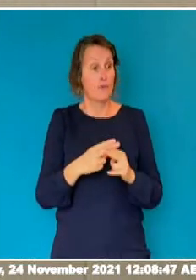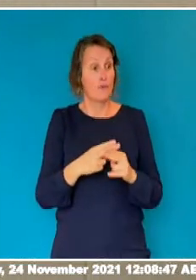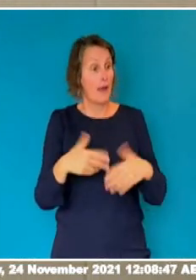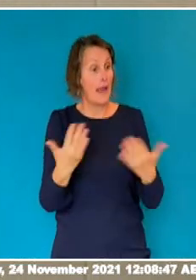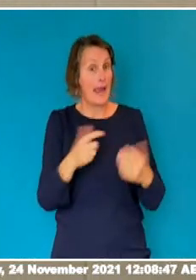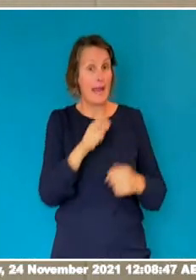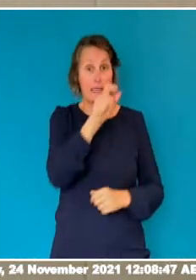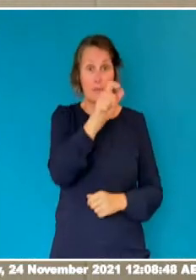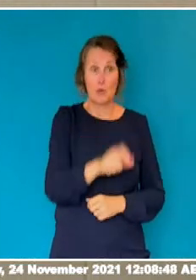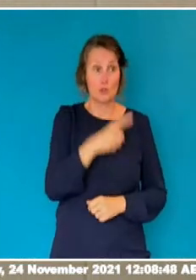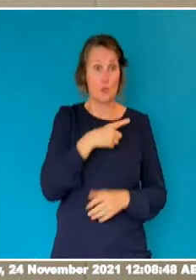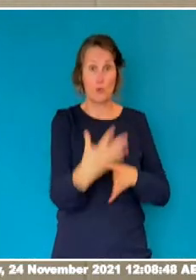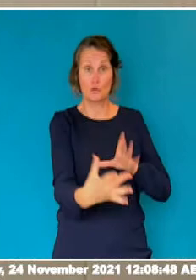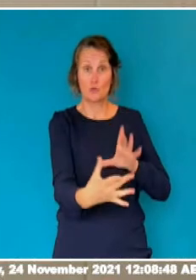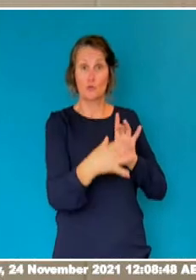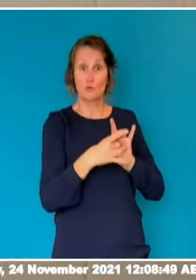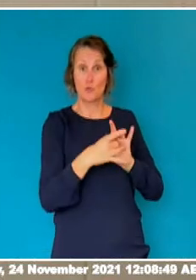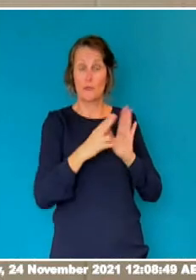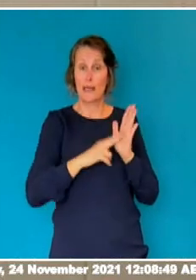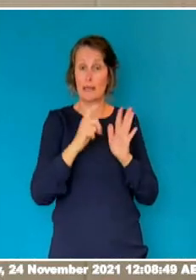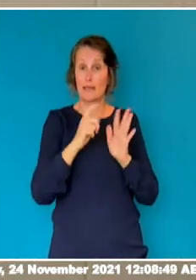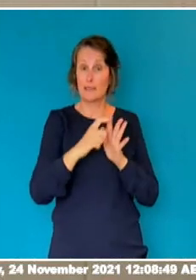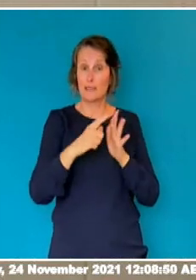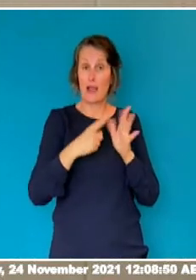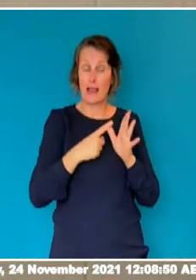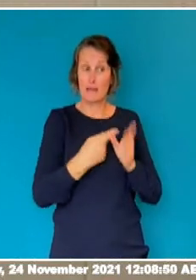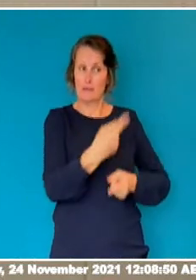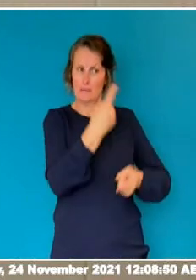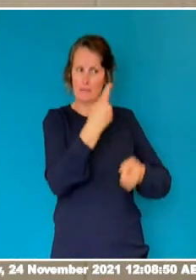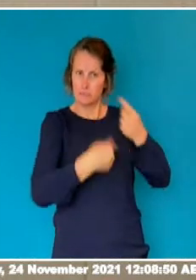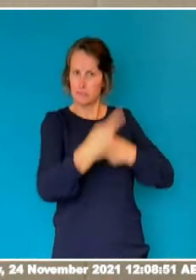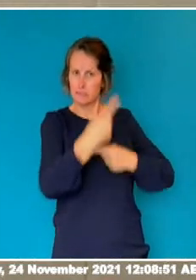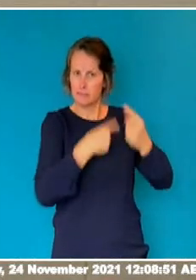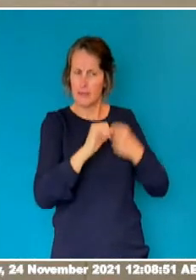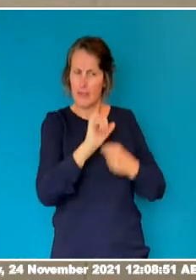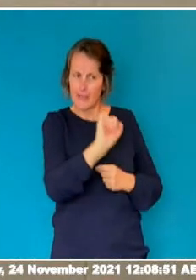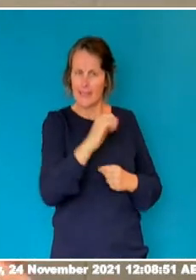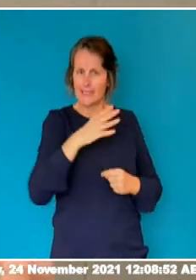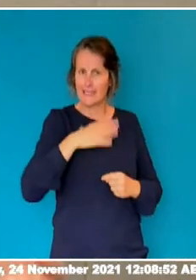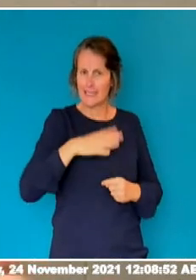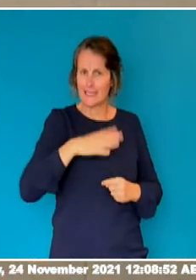looking to join the agency is we describe the requirements in terms of the elements you